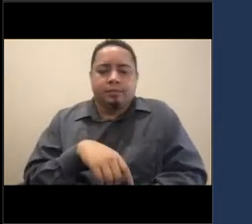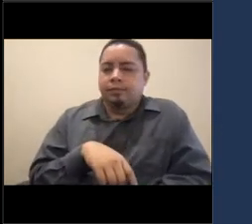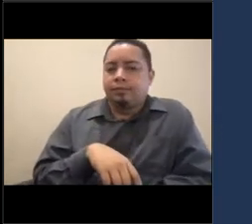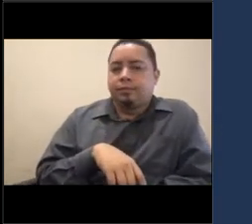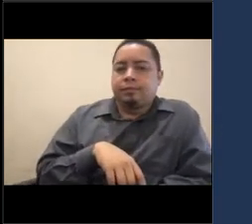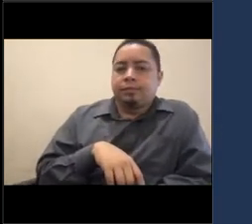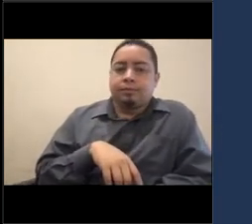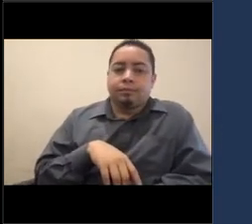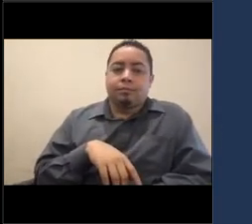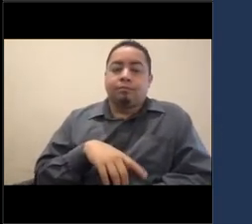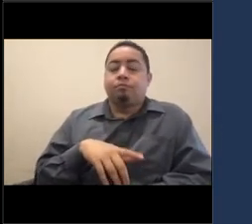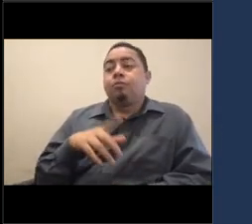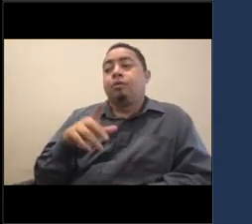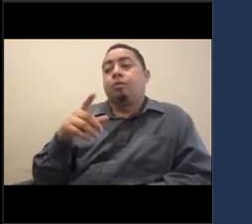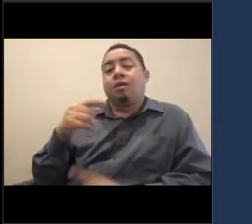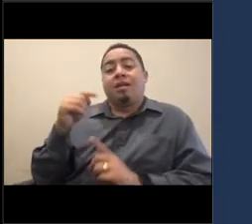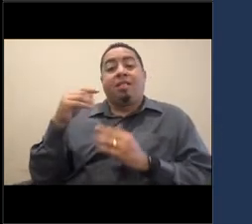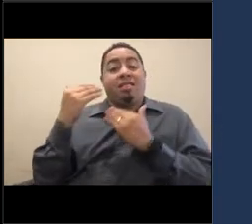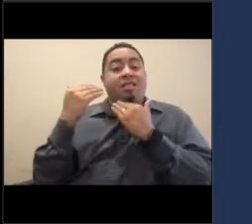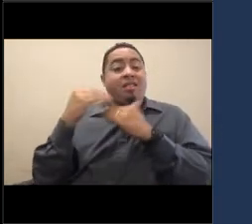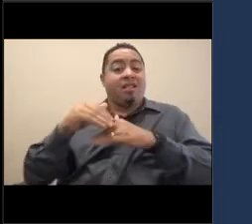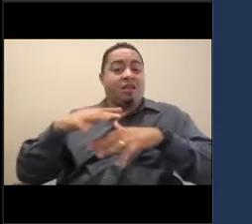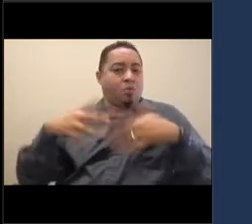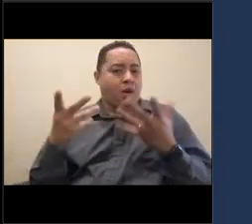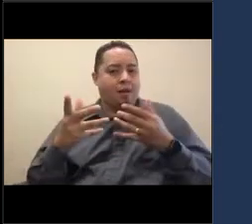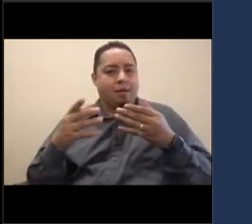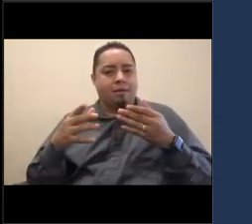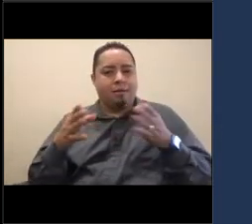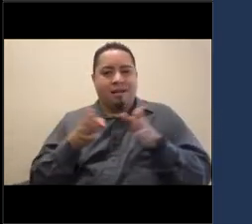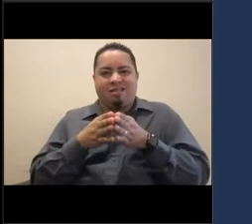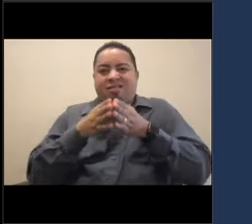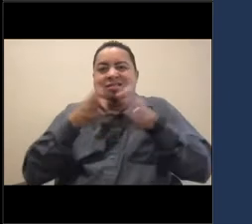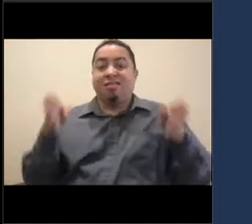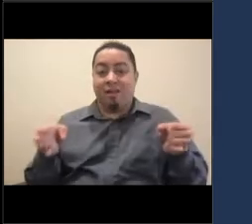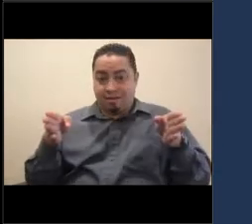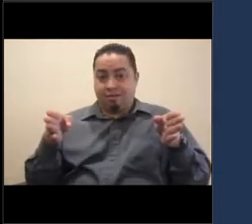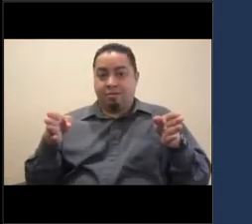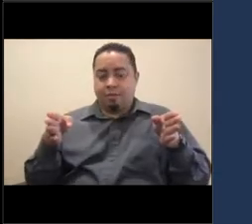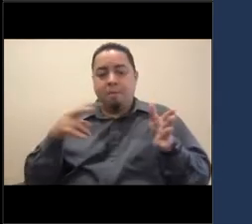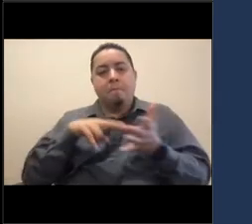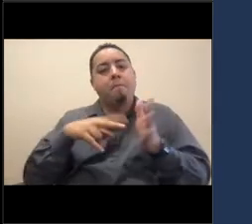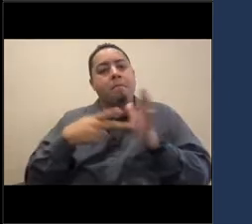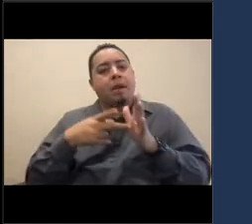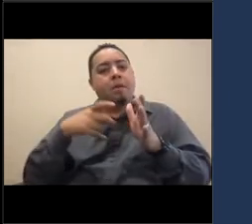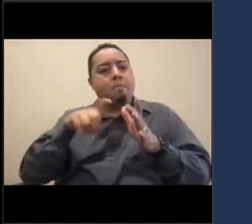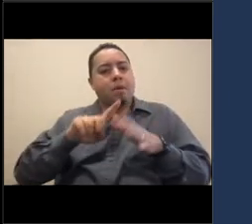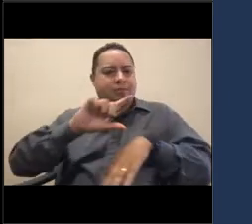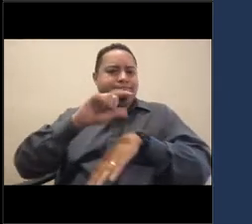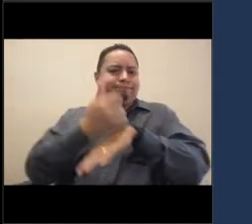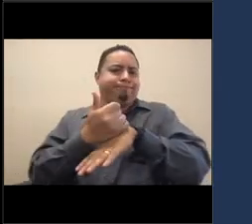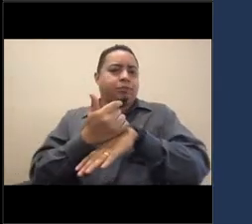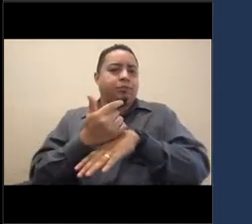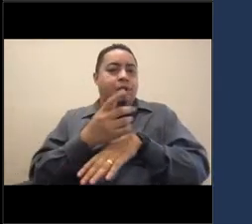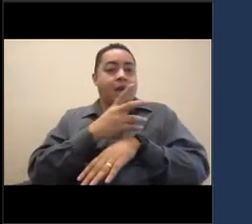It's a length limit. So they do have to fall into a certain category, in which you can catch them and keep them,